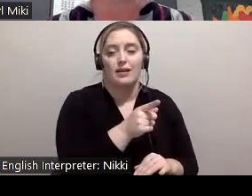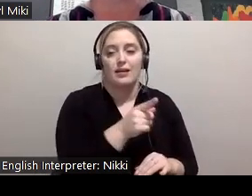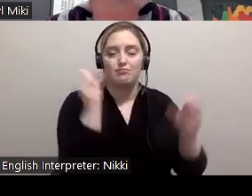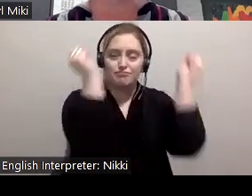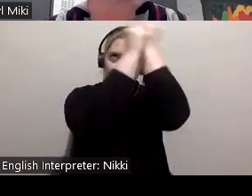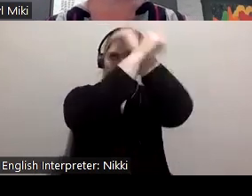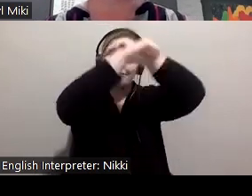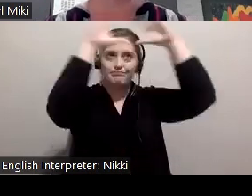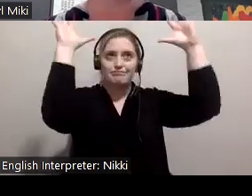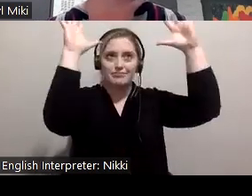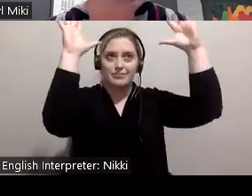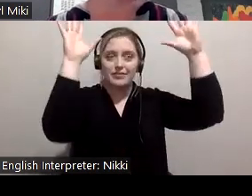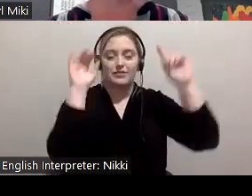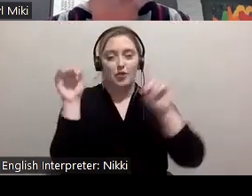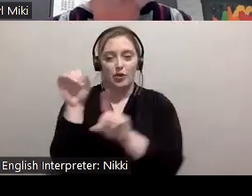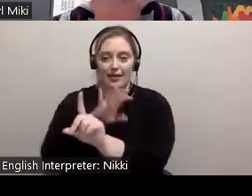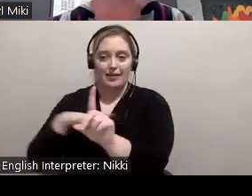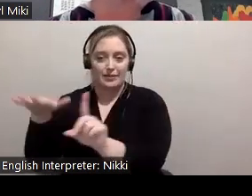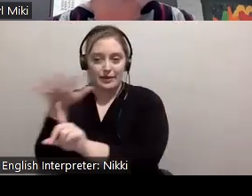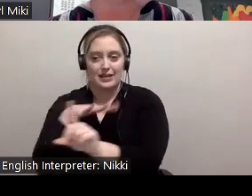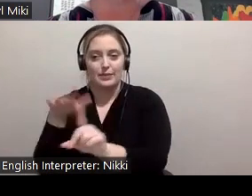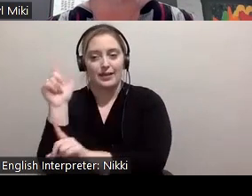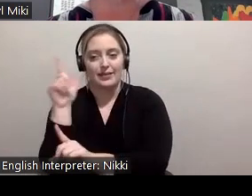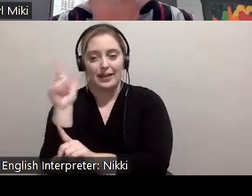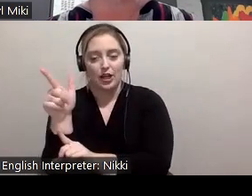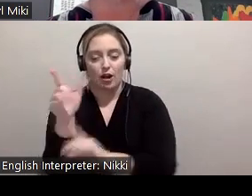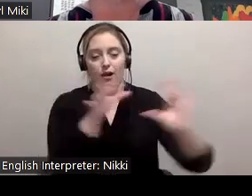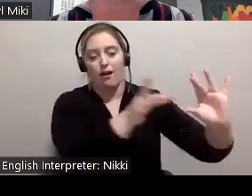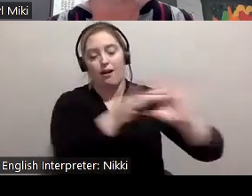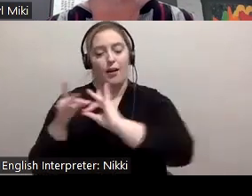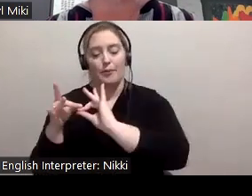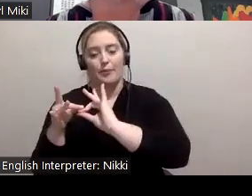large section of the evaluation of the grant.